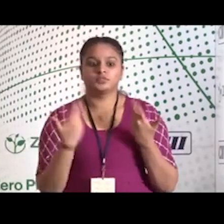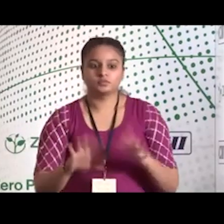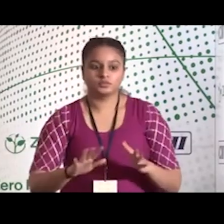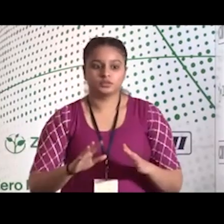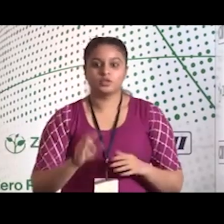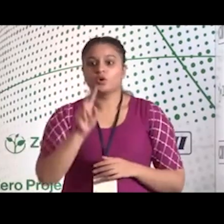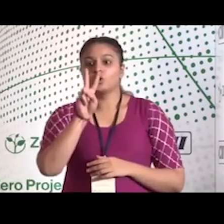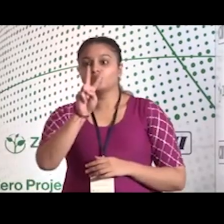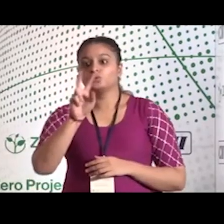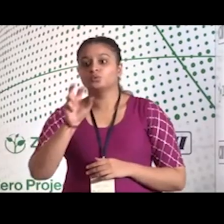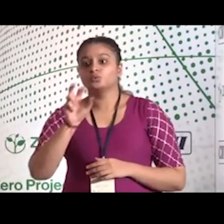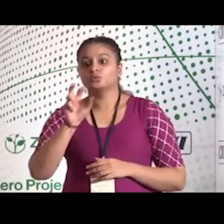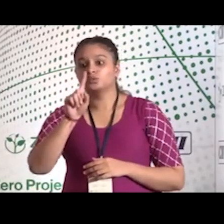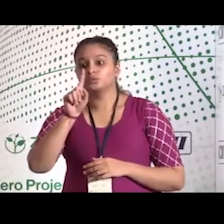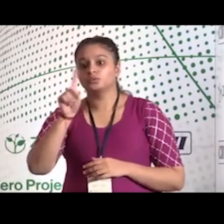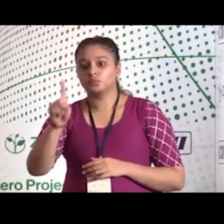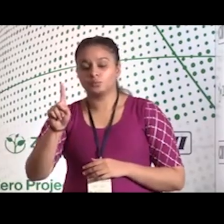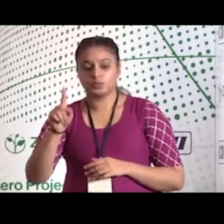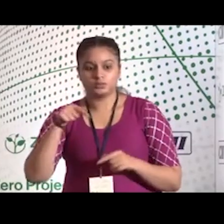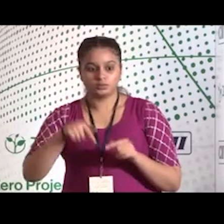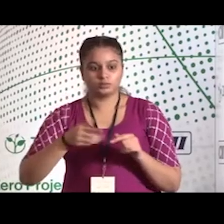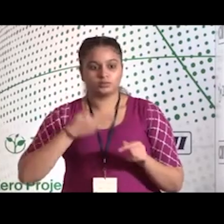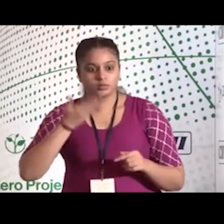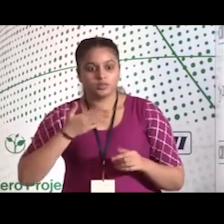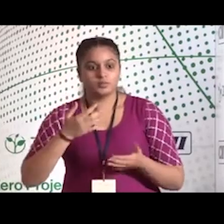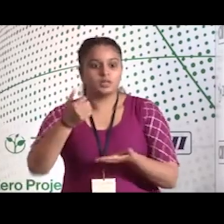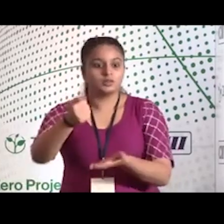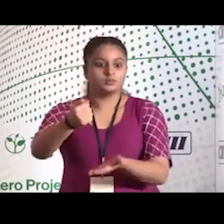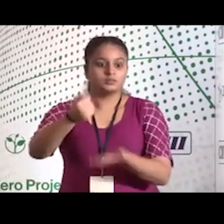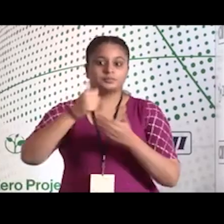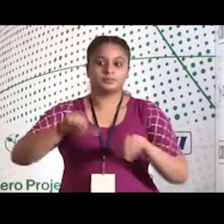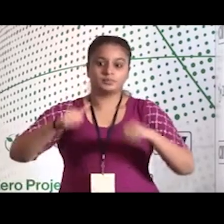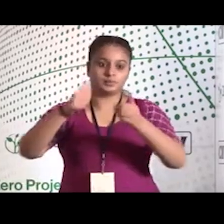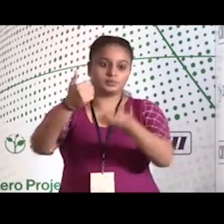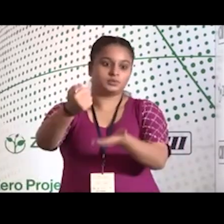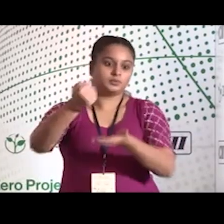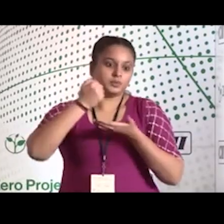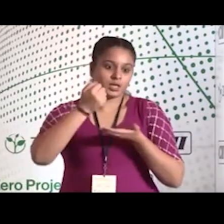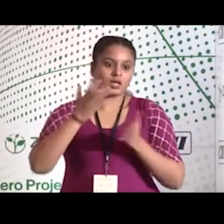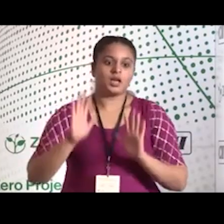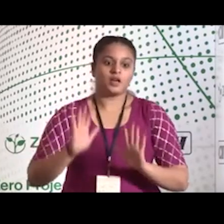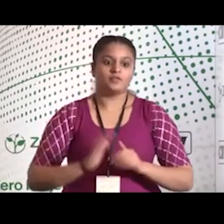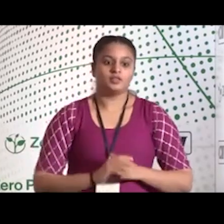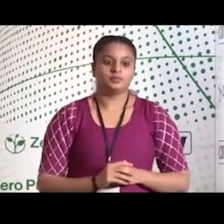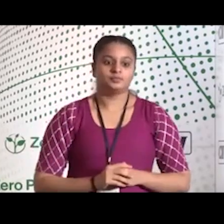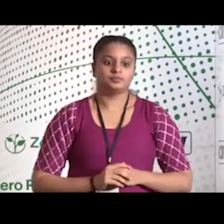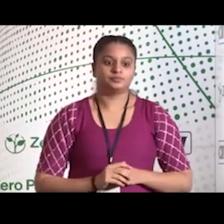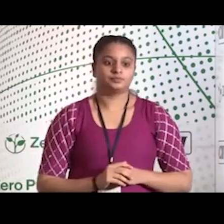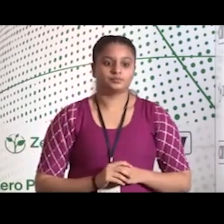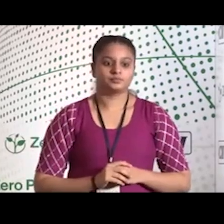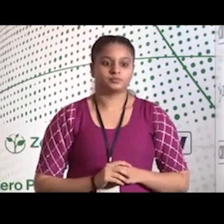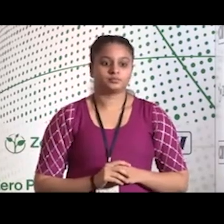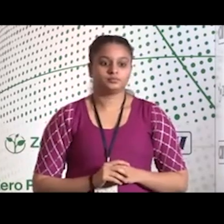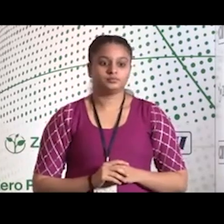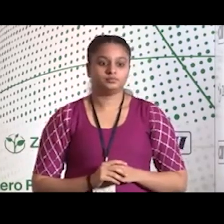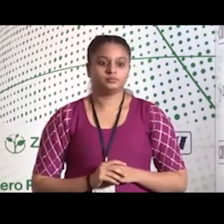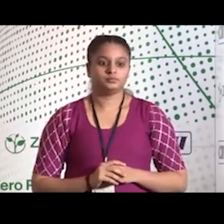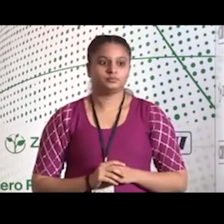that it gives can that woman exemplar of what women immigrant a lot of people